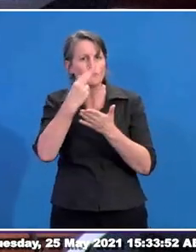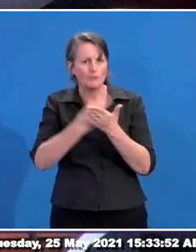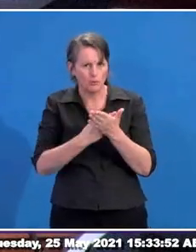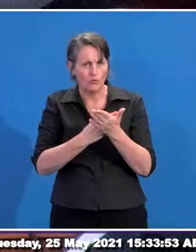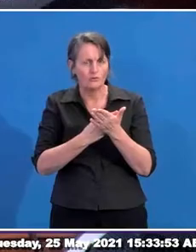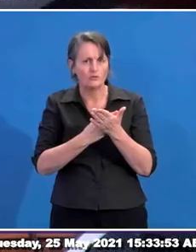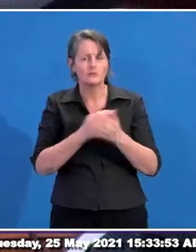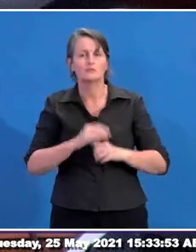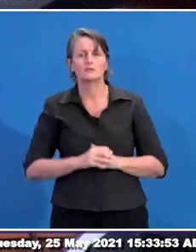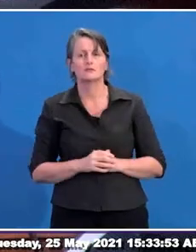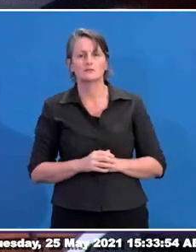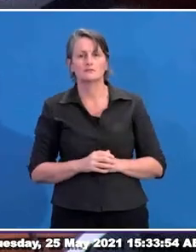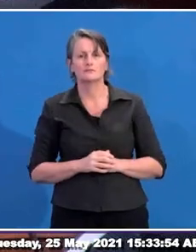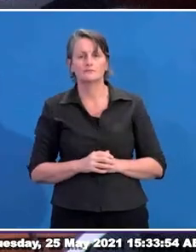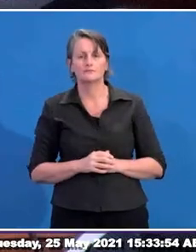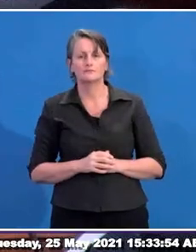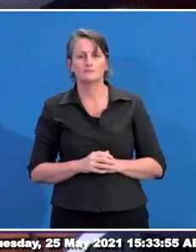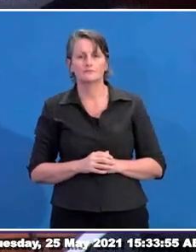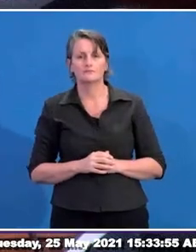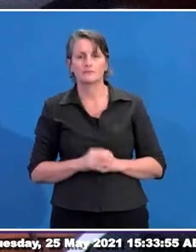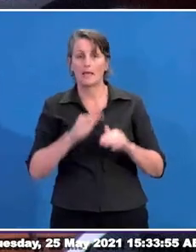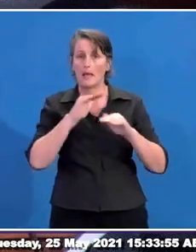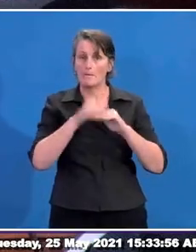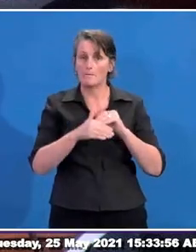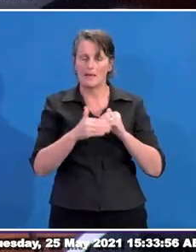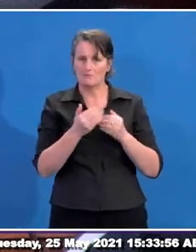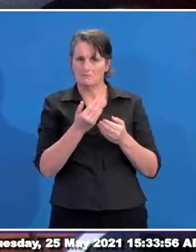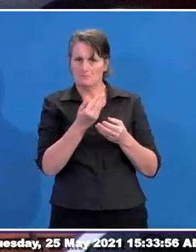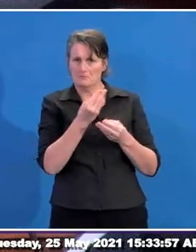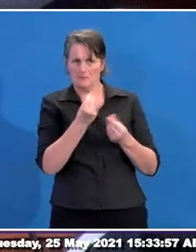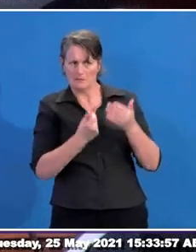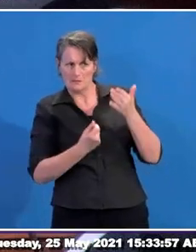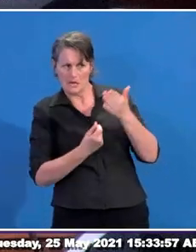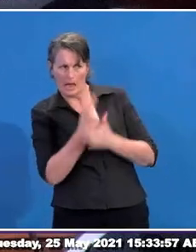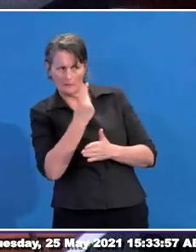professional privilege in relation to the unexplained injuries sustained by